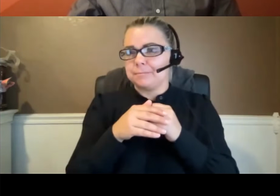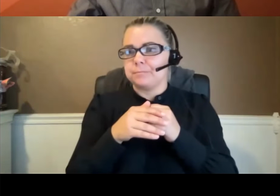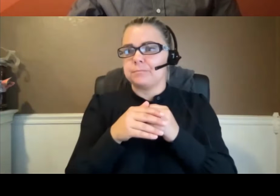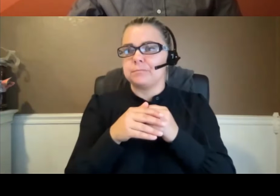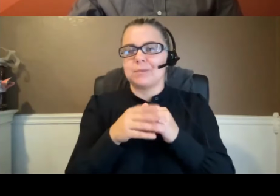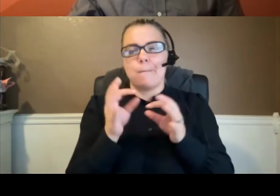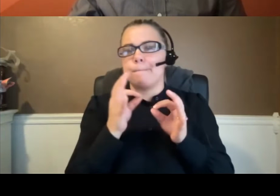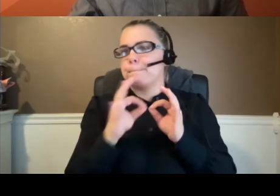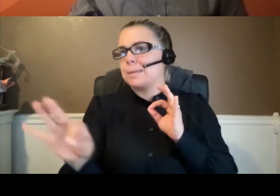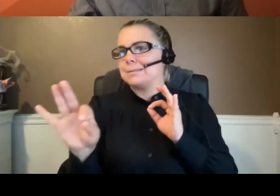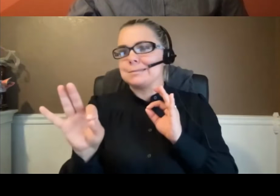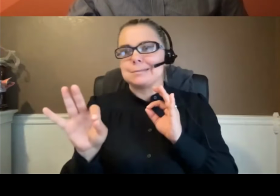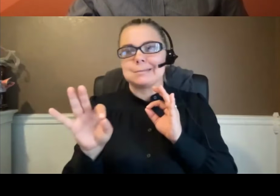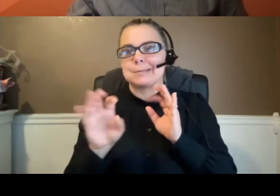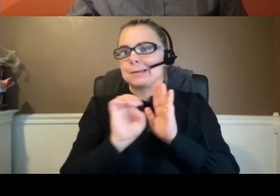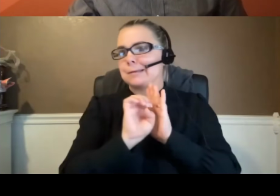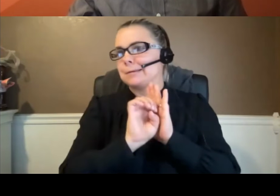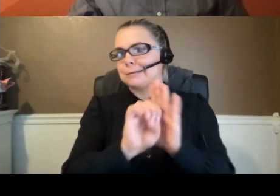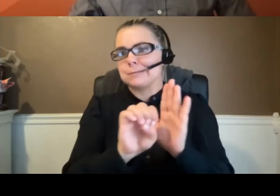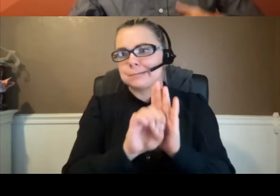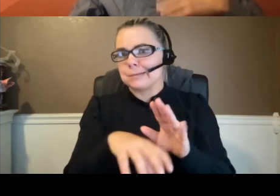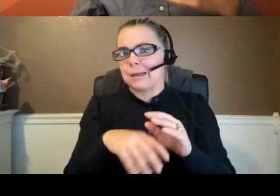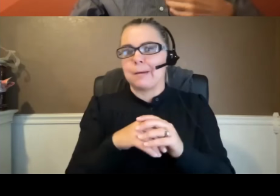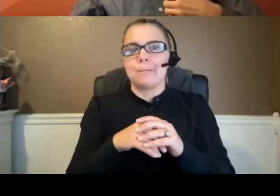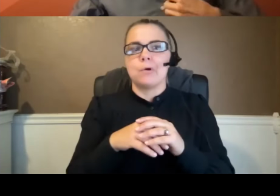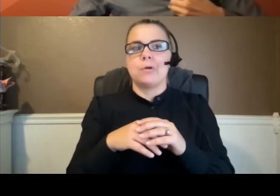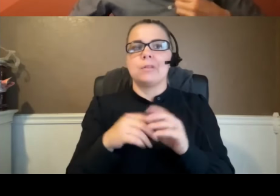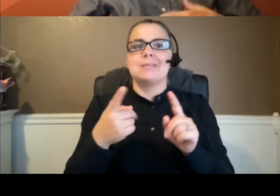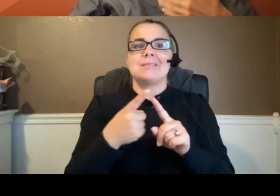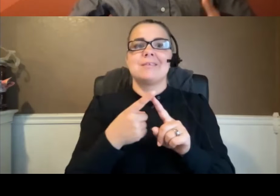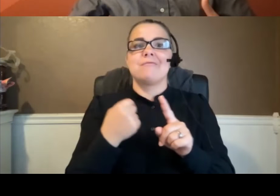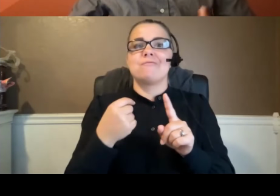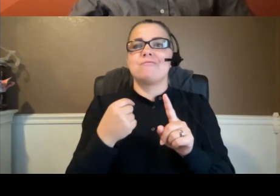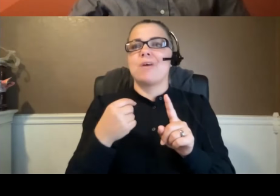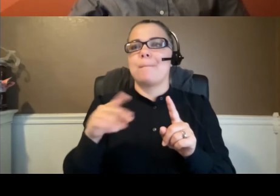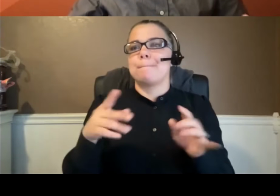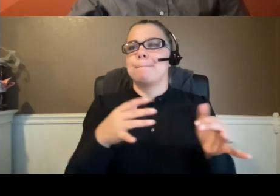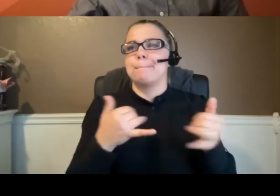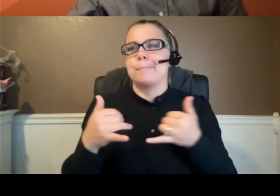That's just a basic example that comes from this high charts playground that allows people to plug in data and to